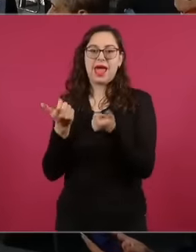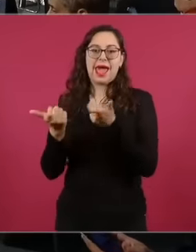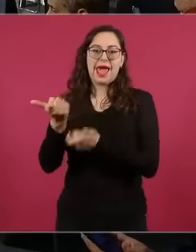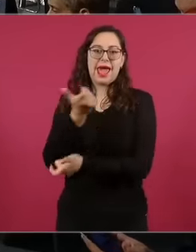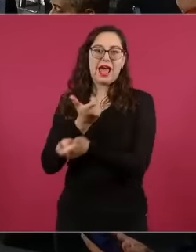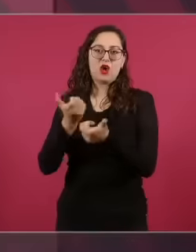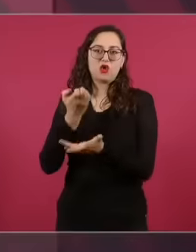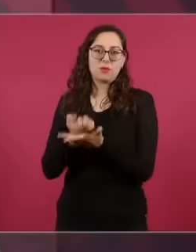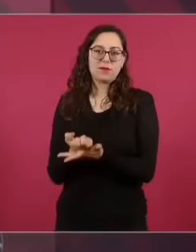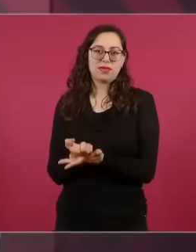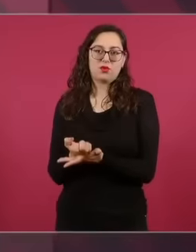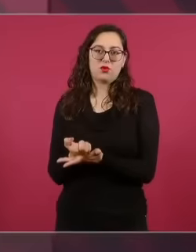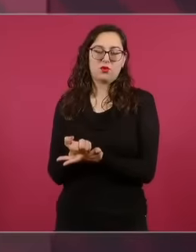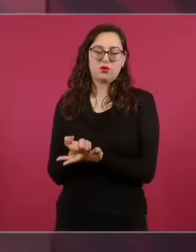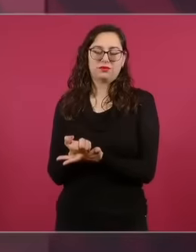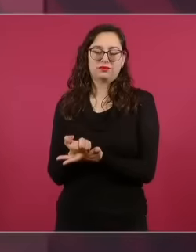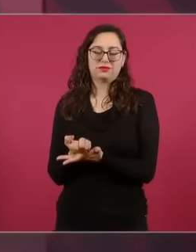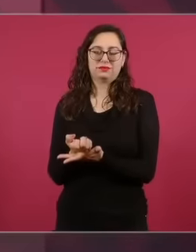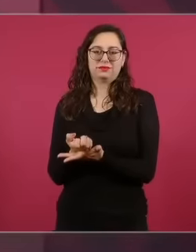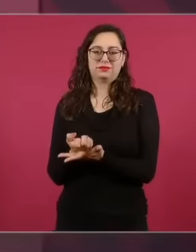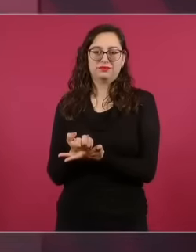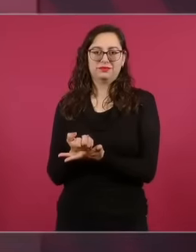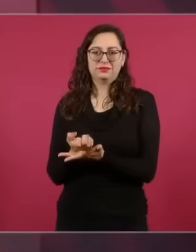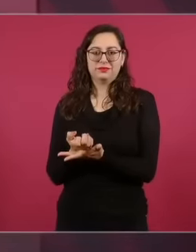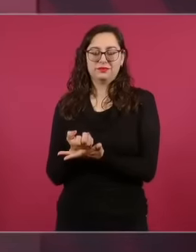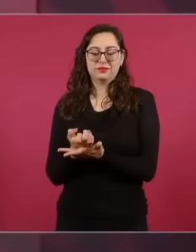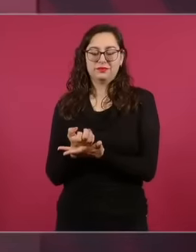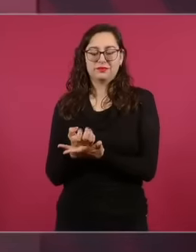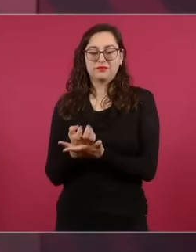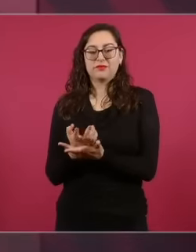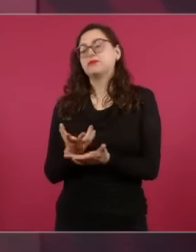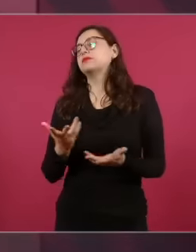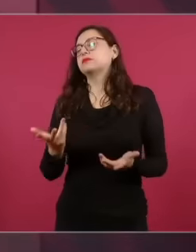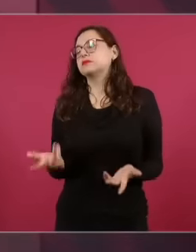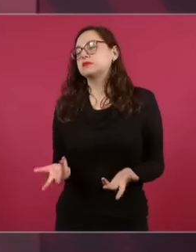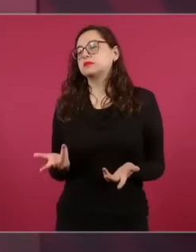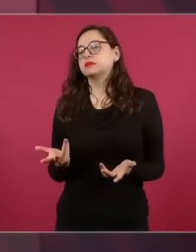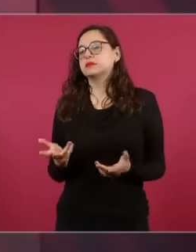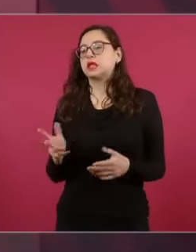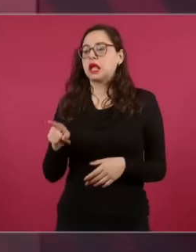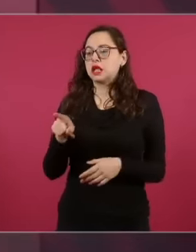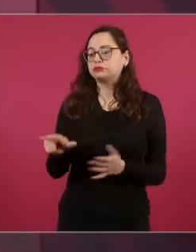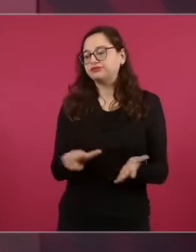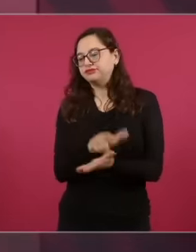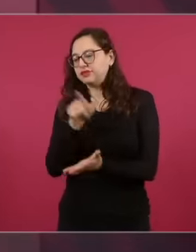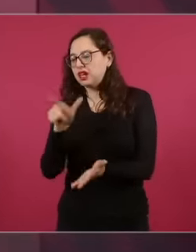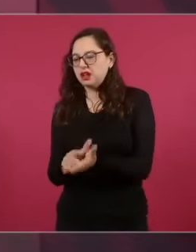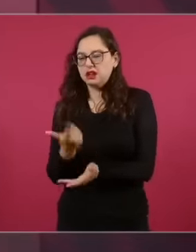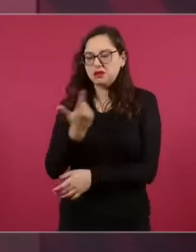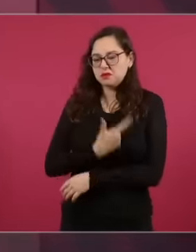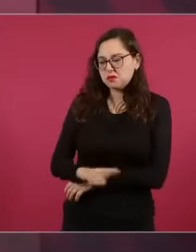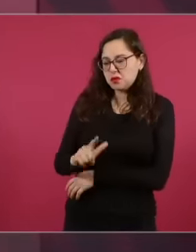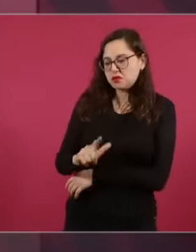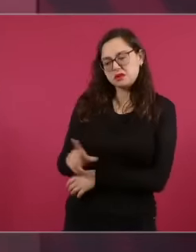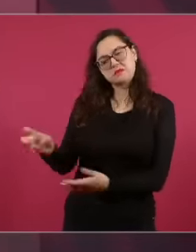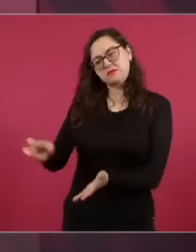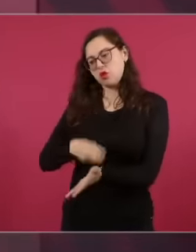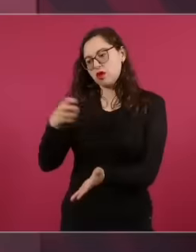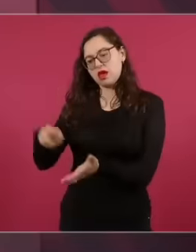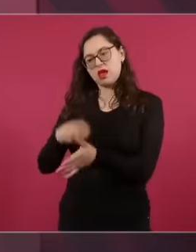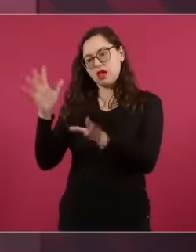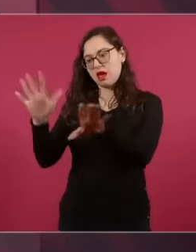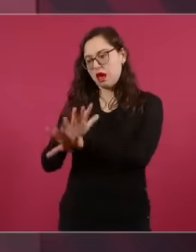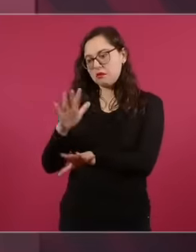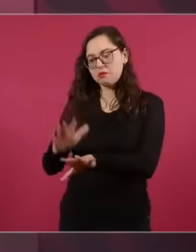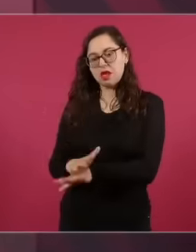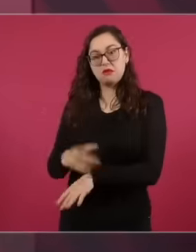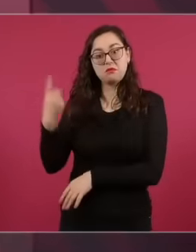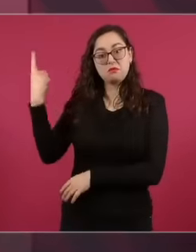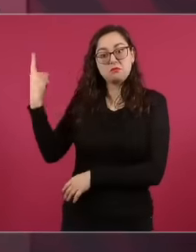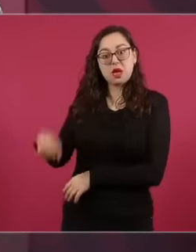decided on the so-called reforms structural they promoted all